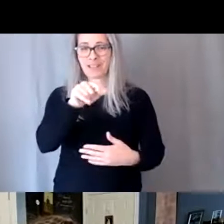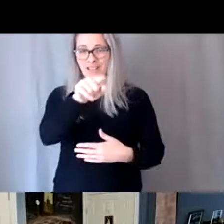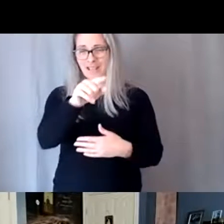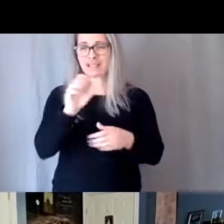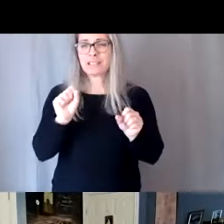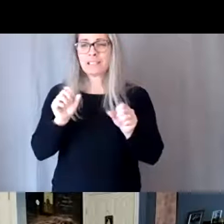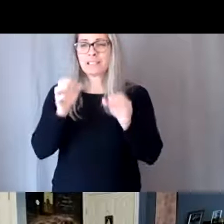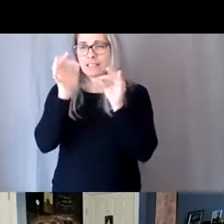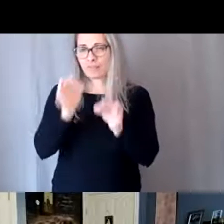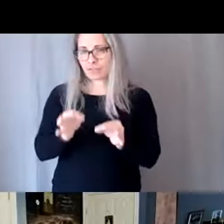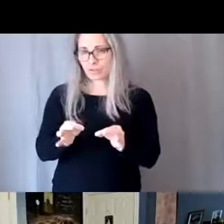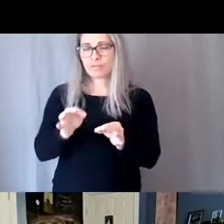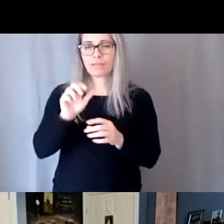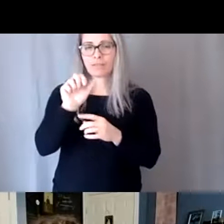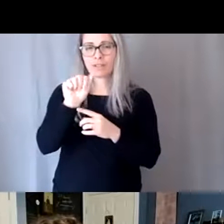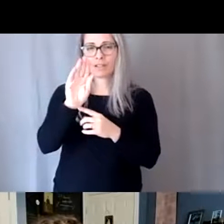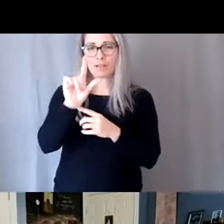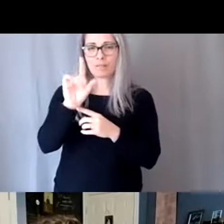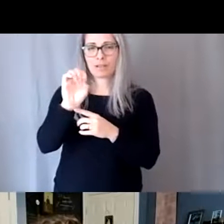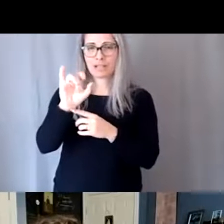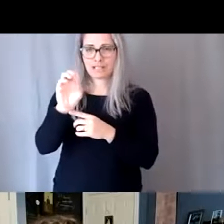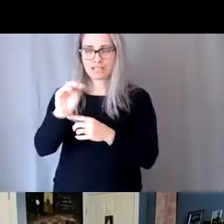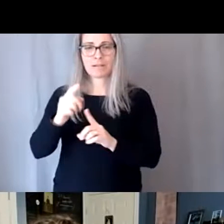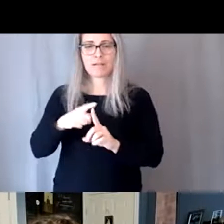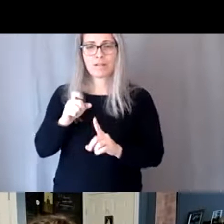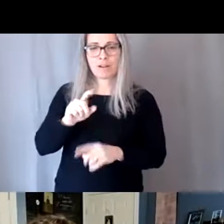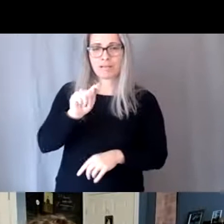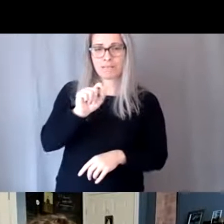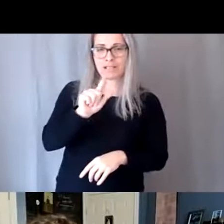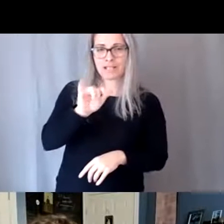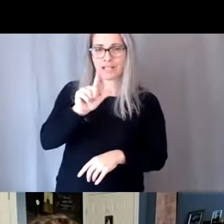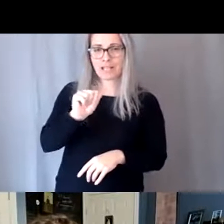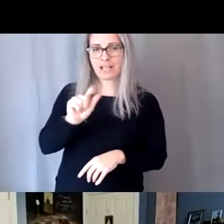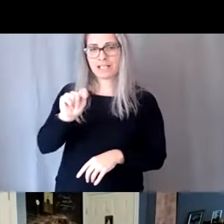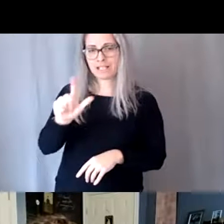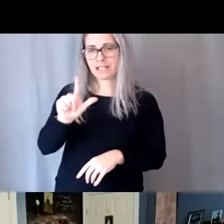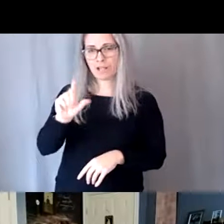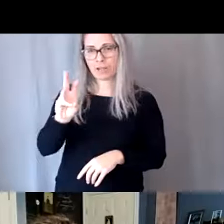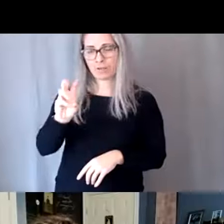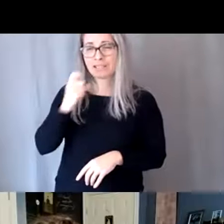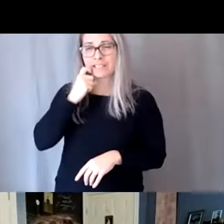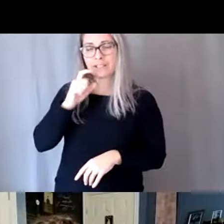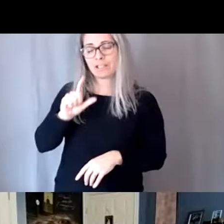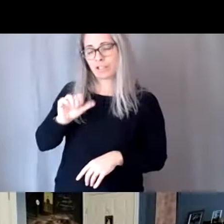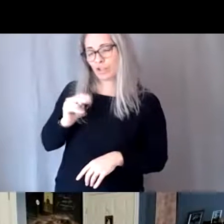by TL Lewis updated January 2021 and developed in community with black